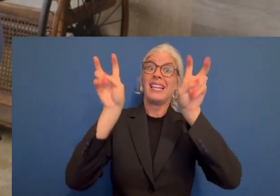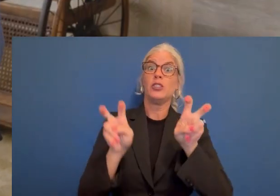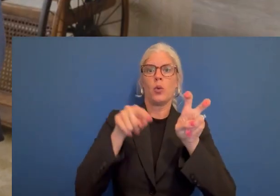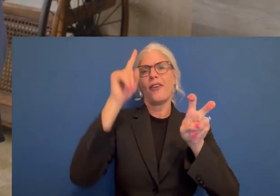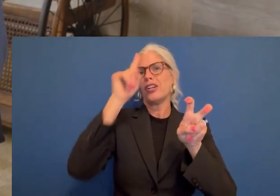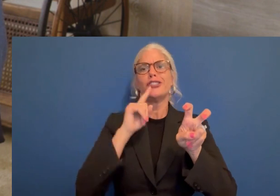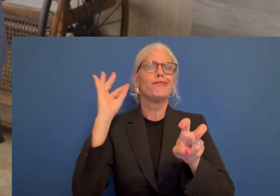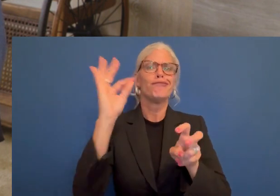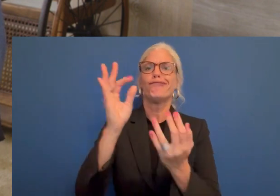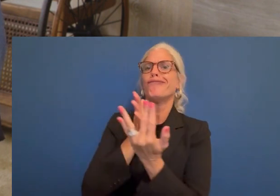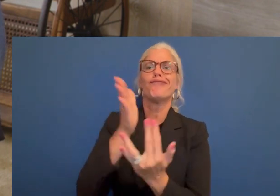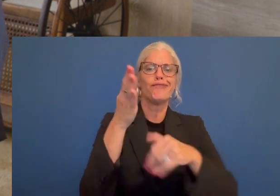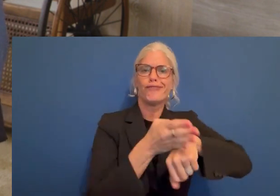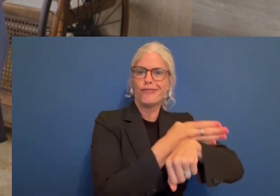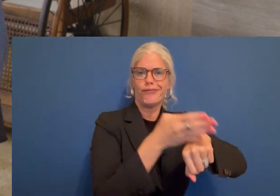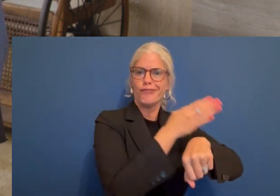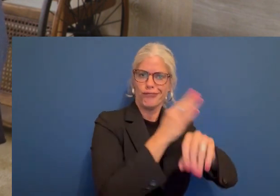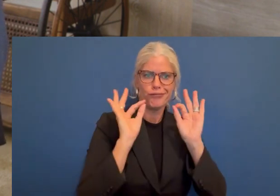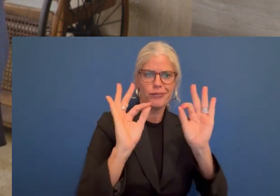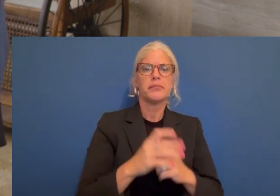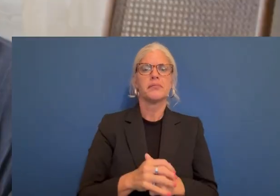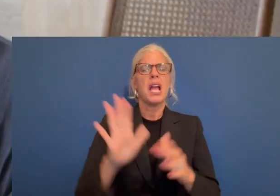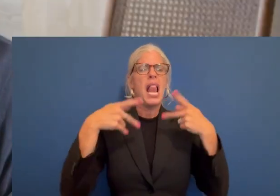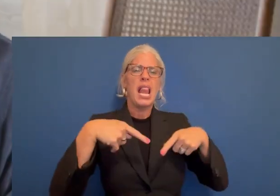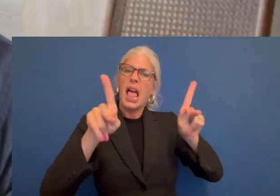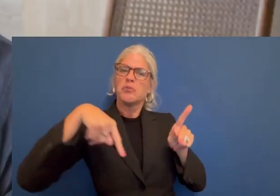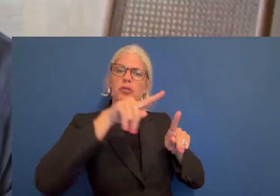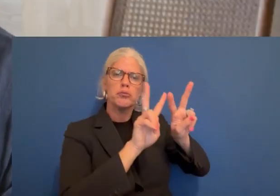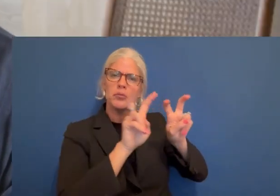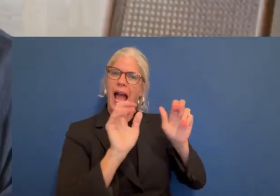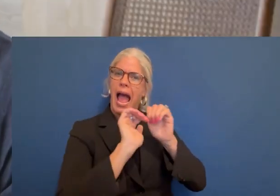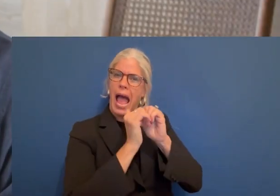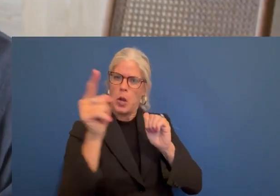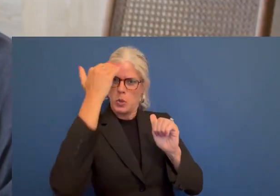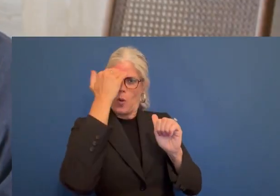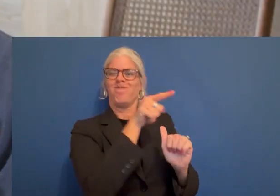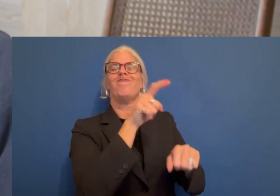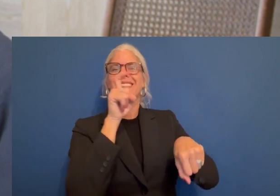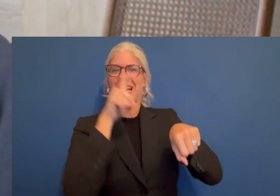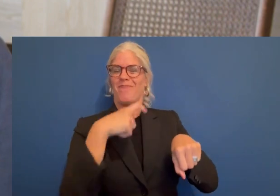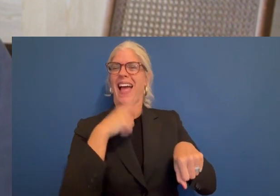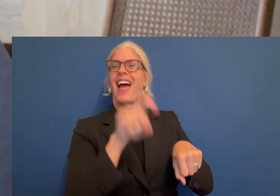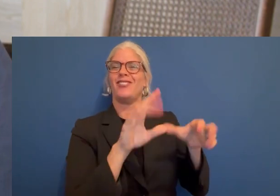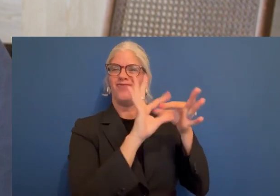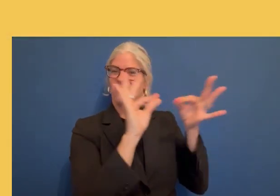issues are more likely to be addressed quickly and effectively. Let's take a quick look at how you'll know when it's time to advocate for yourself.